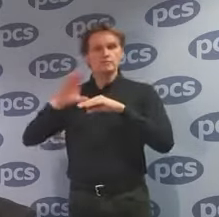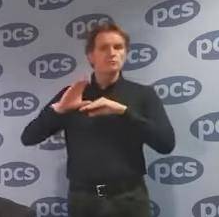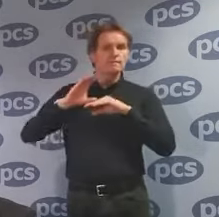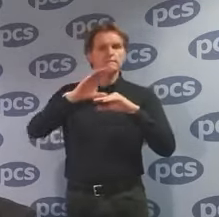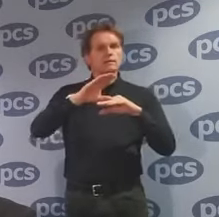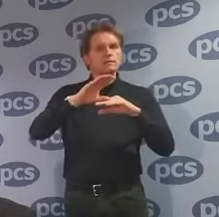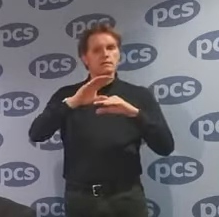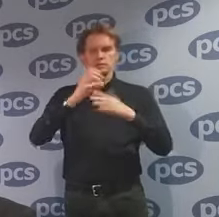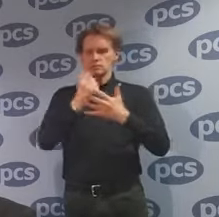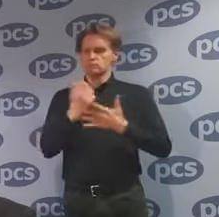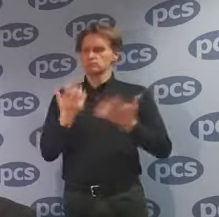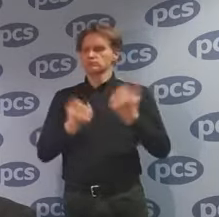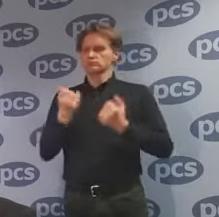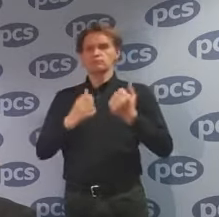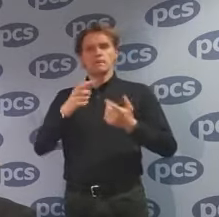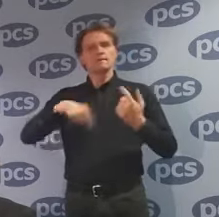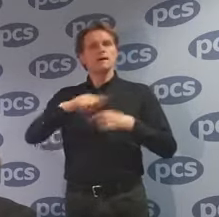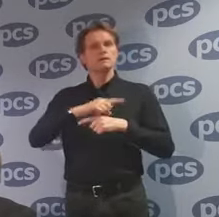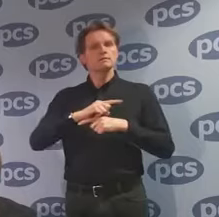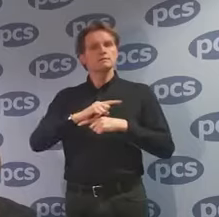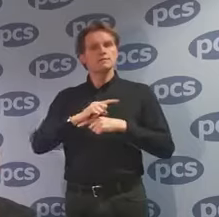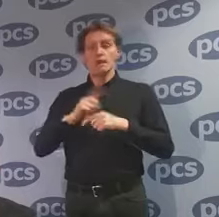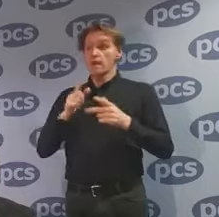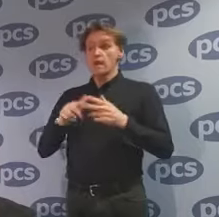I would be confident that if we move to an industrial action ballot in the new